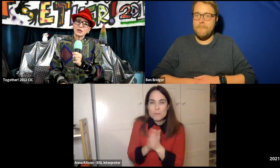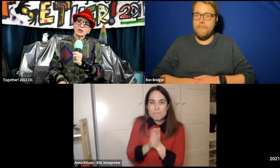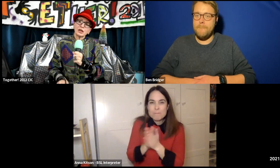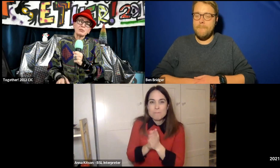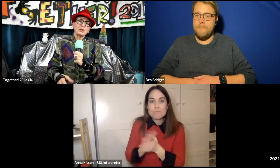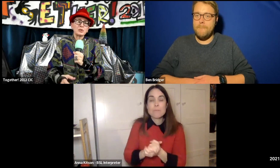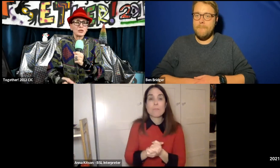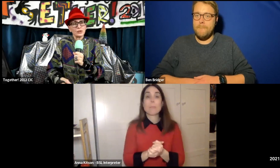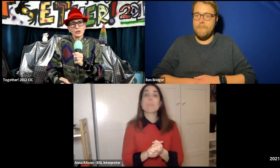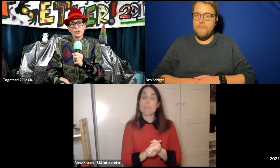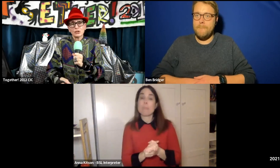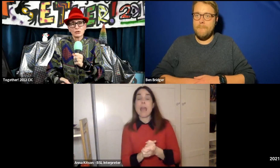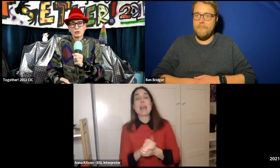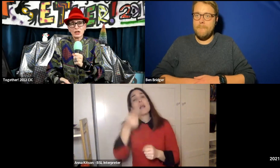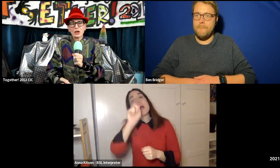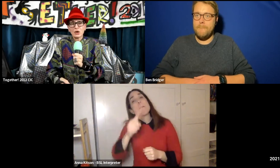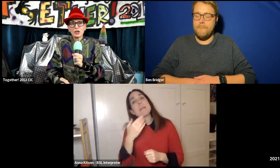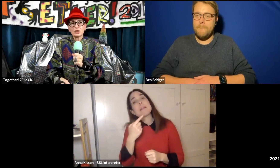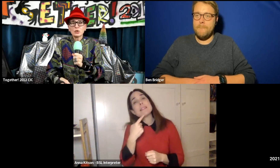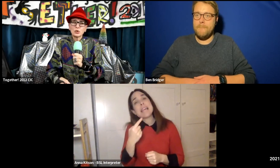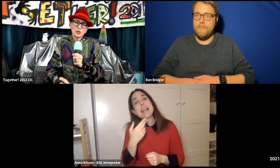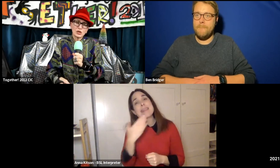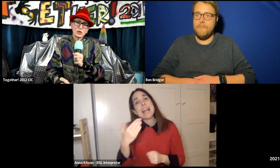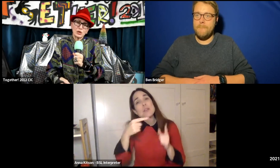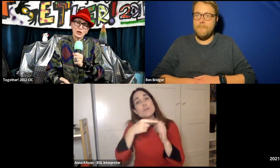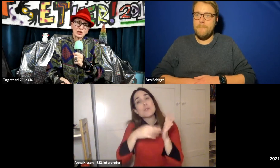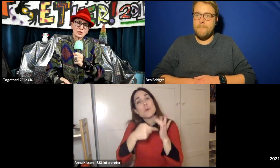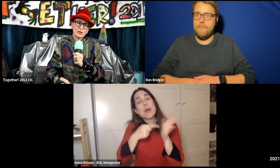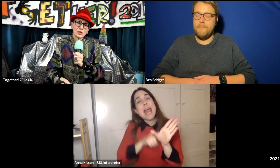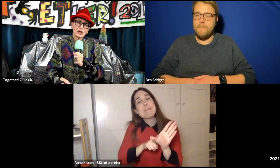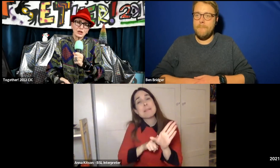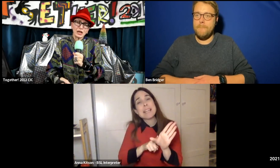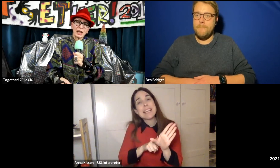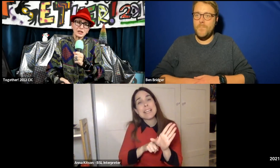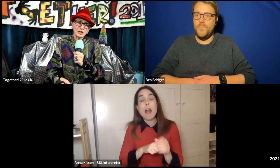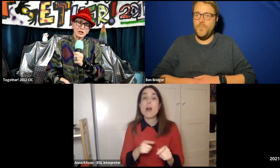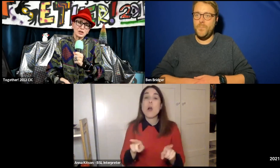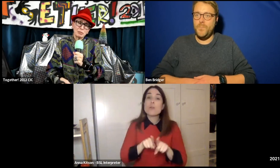thanking Emily, which I think is great. I'd also like to thank Anna and Ben